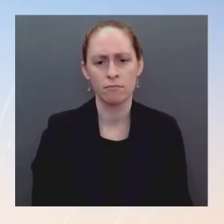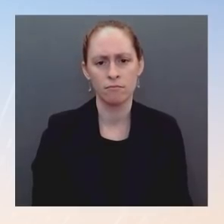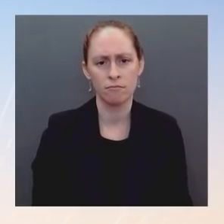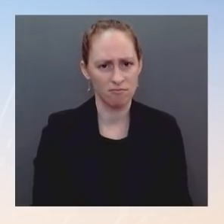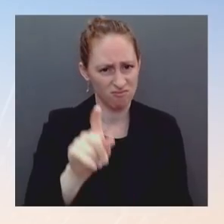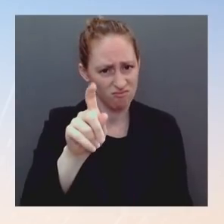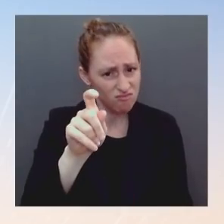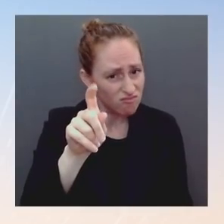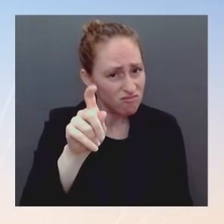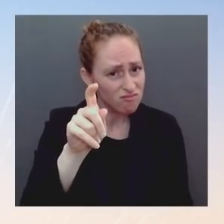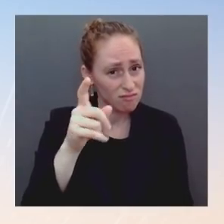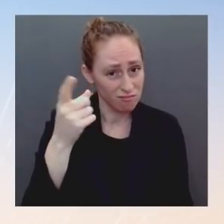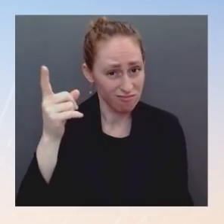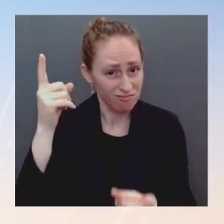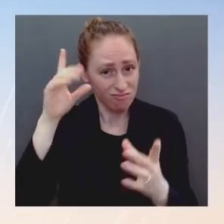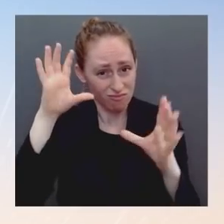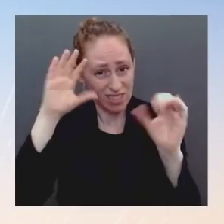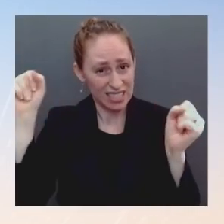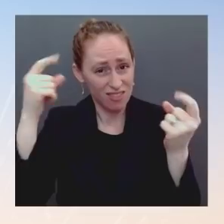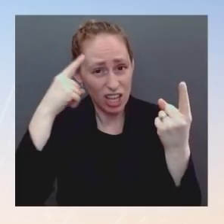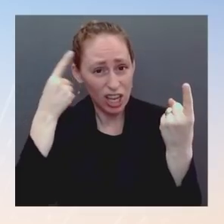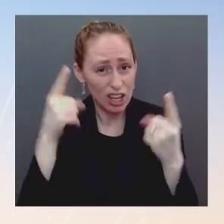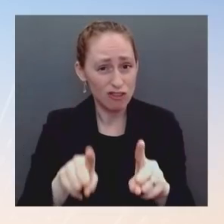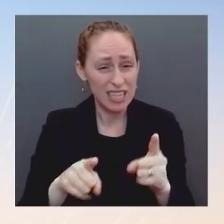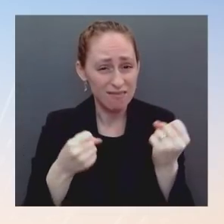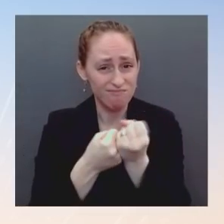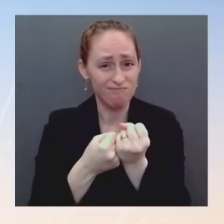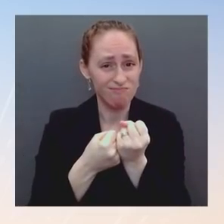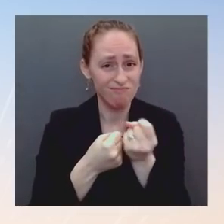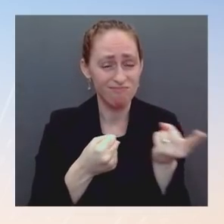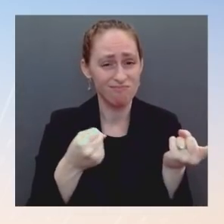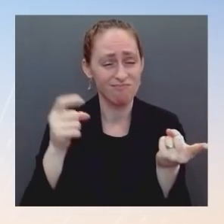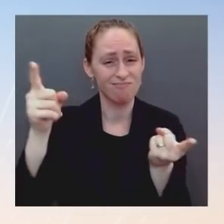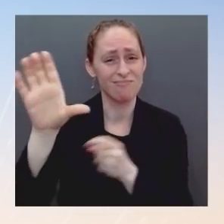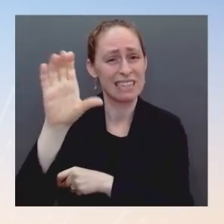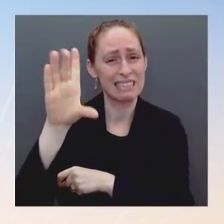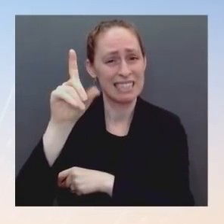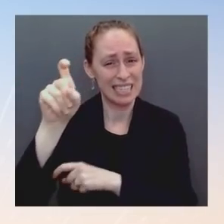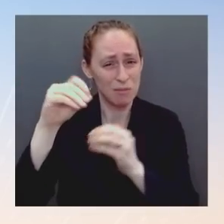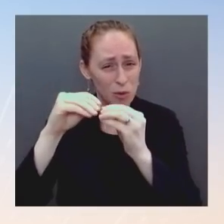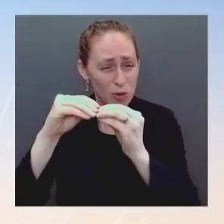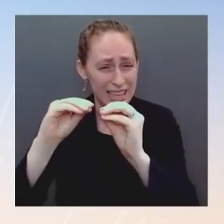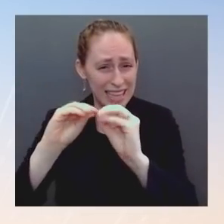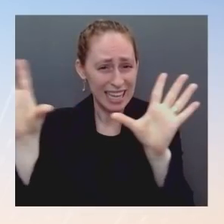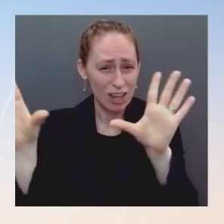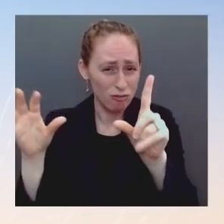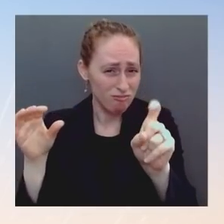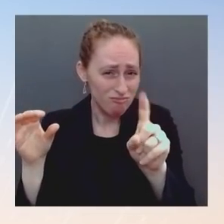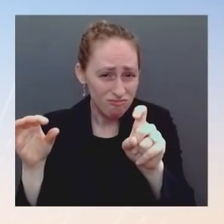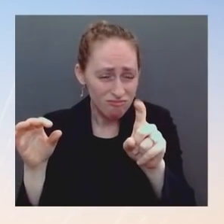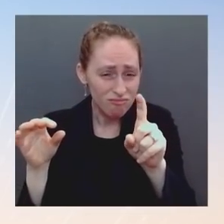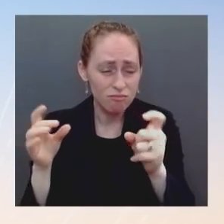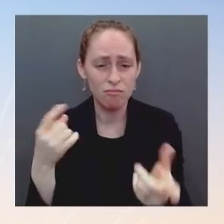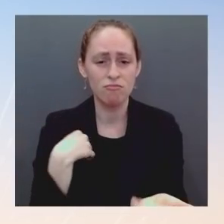between the White House's messaging for Americans that they should go about -- you know, take precautions but they can go about their daily lives